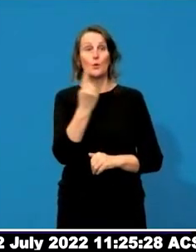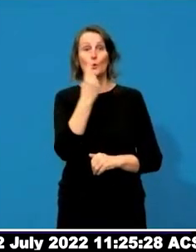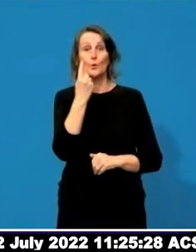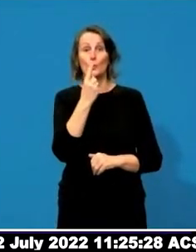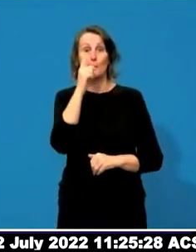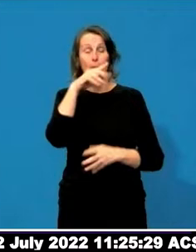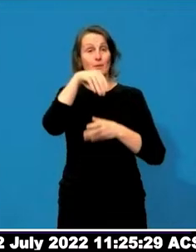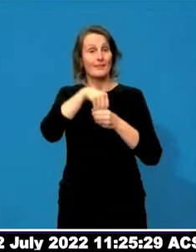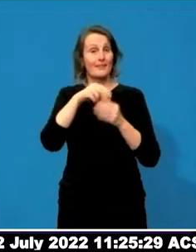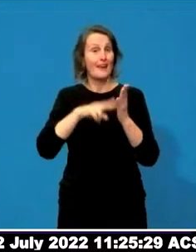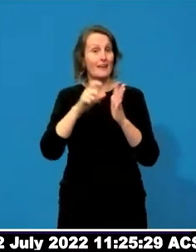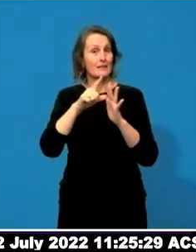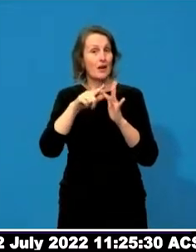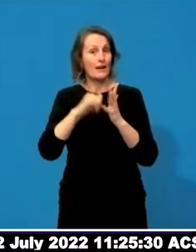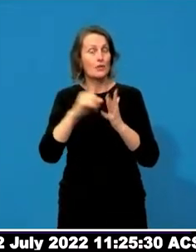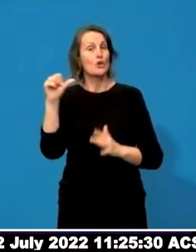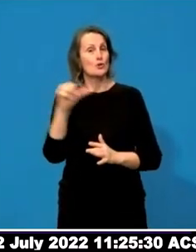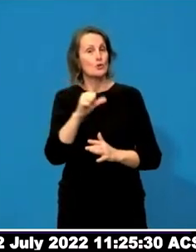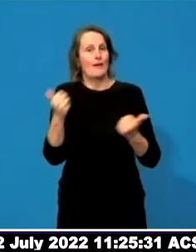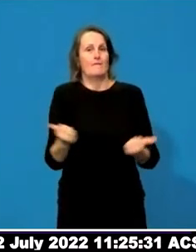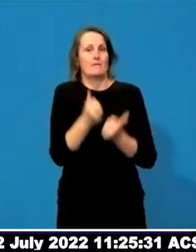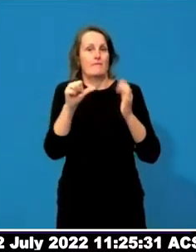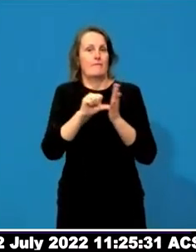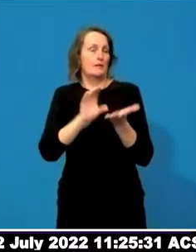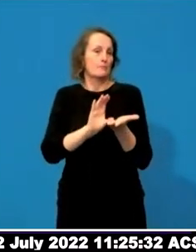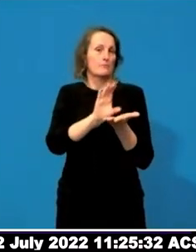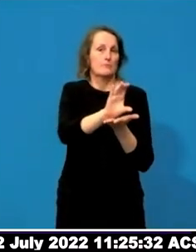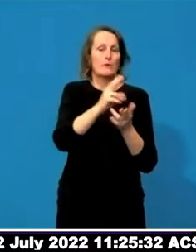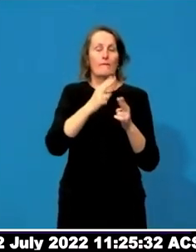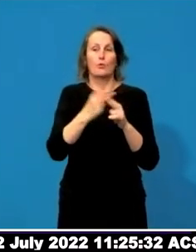sufficient funding for cultural consultants or advisors,